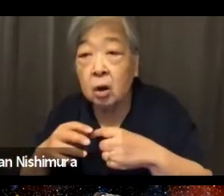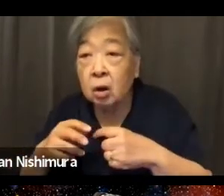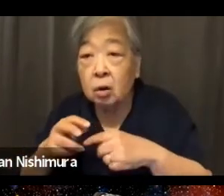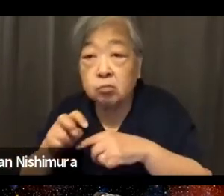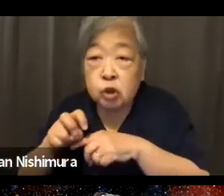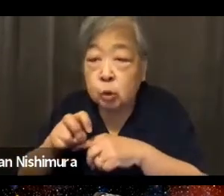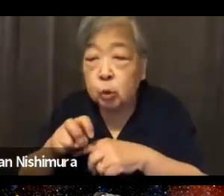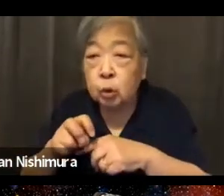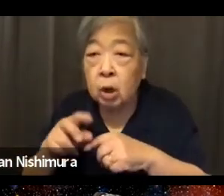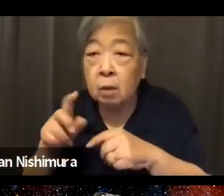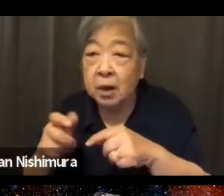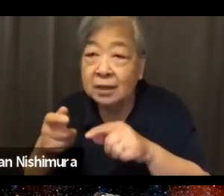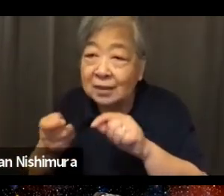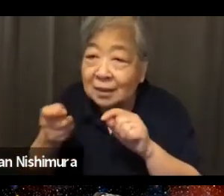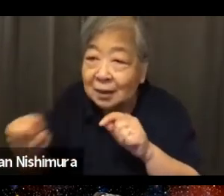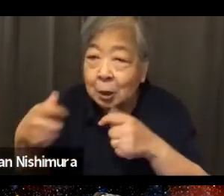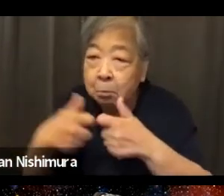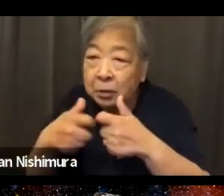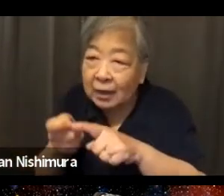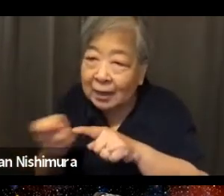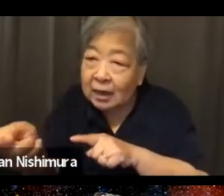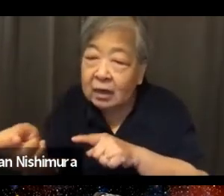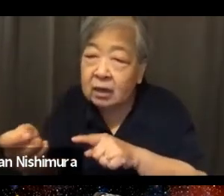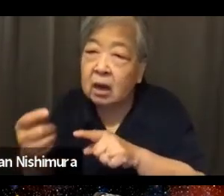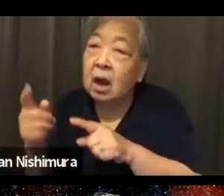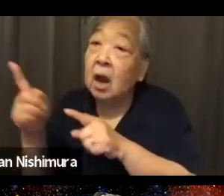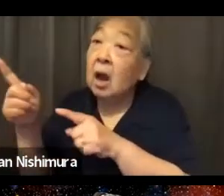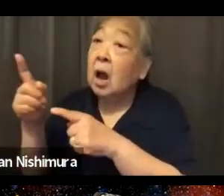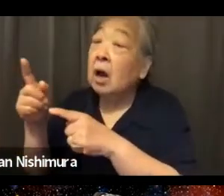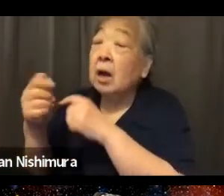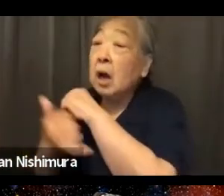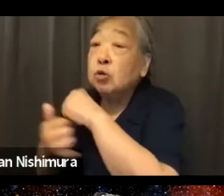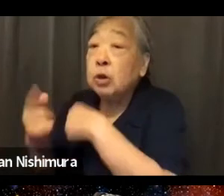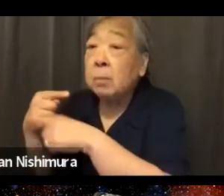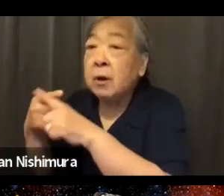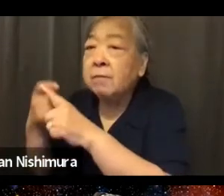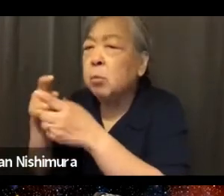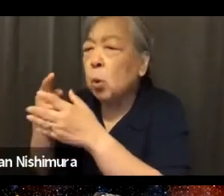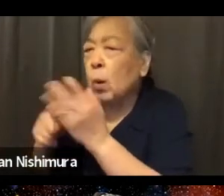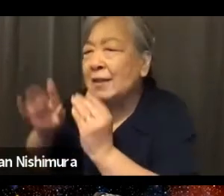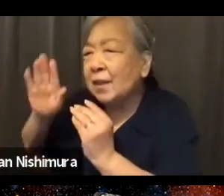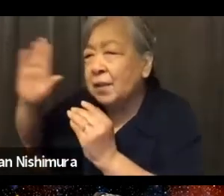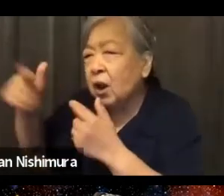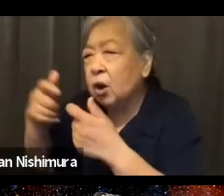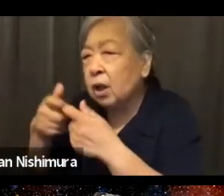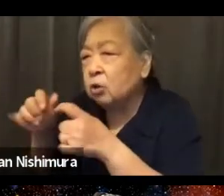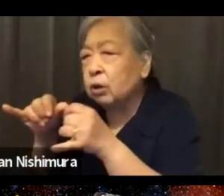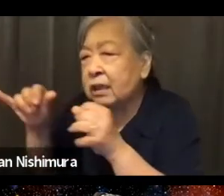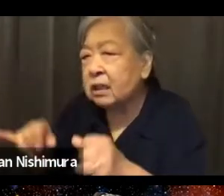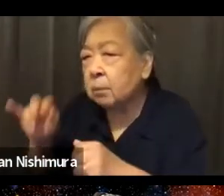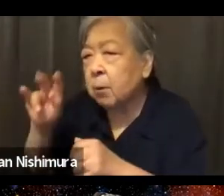or charged what are the voltage requirements from the country they're coming from and in your country, the U.S.?